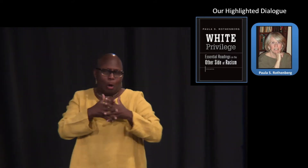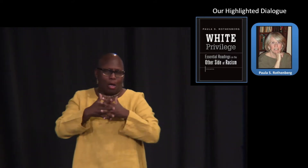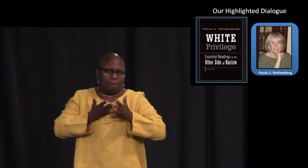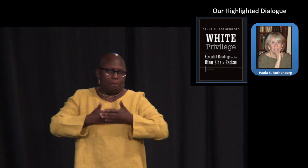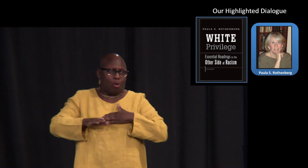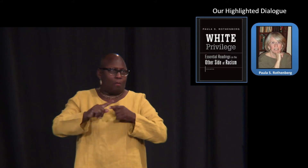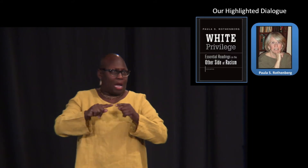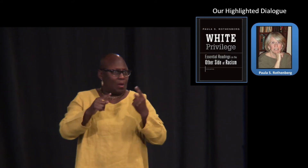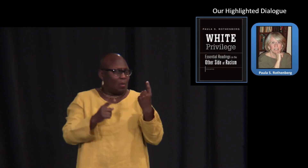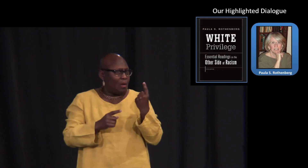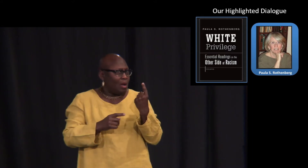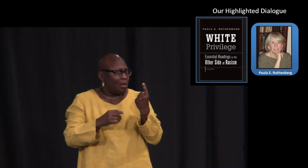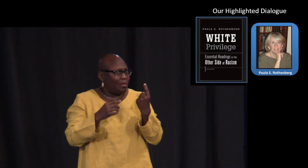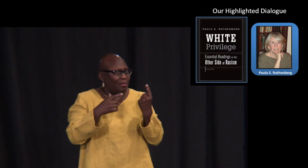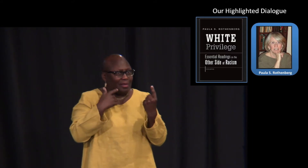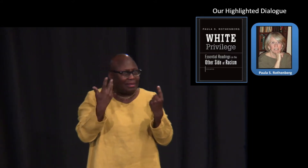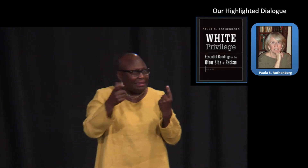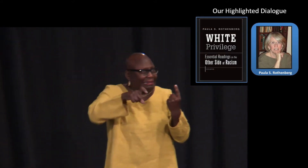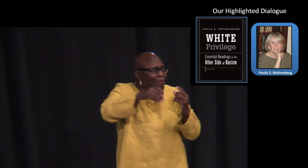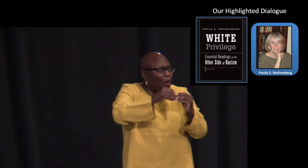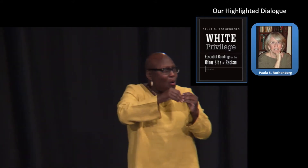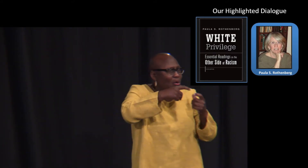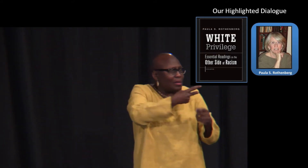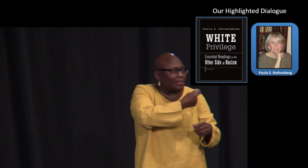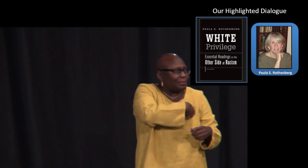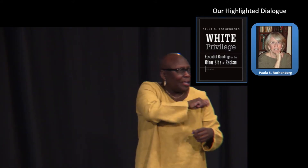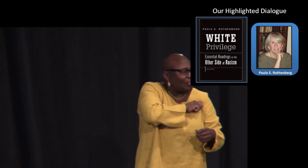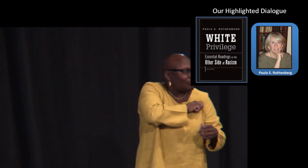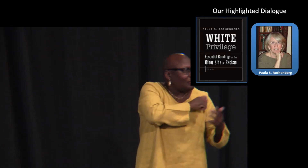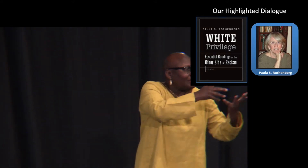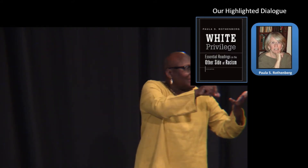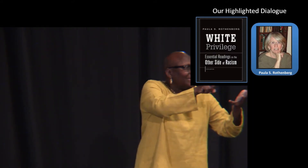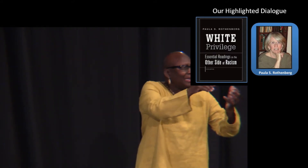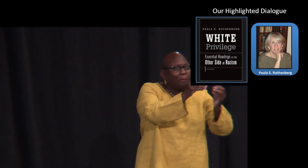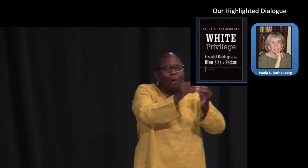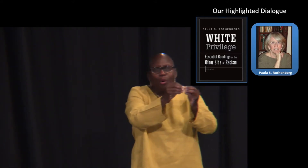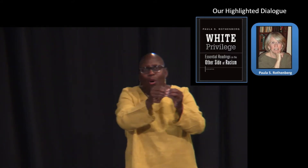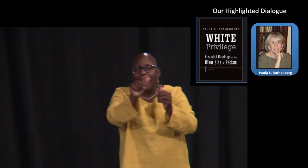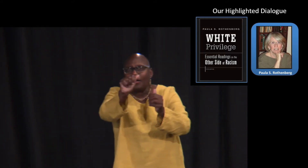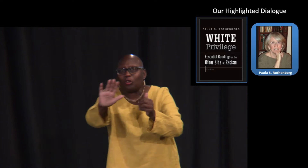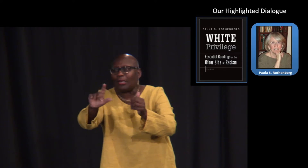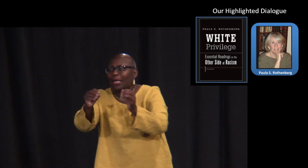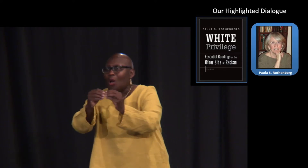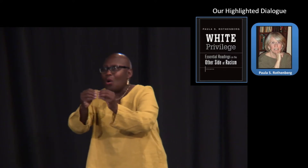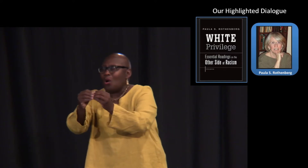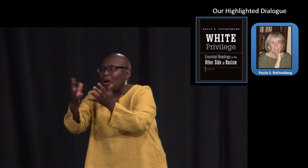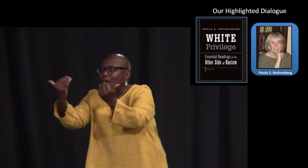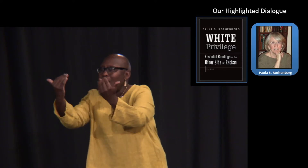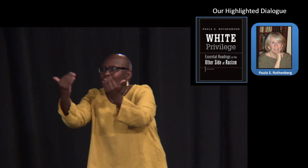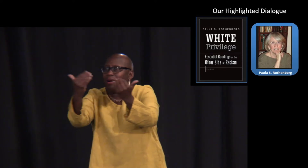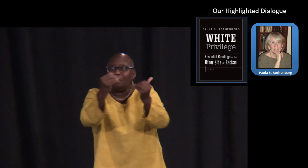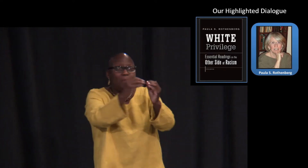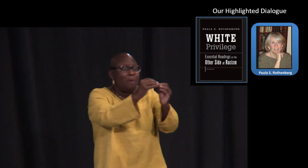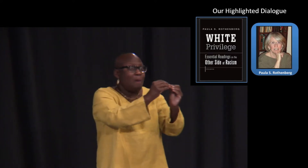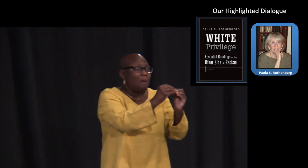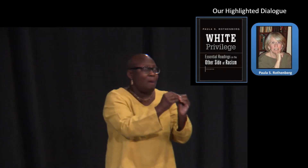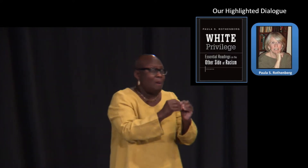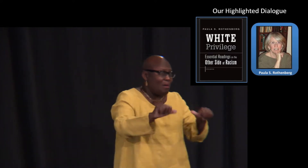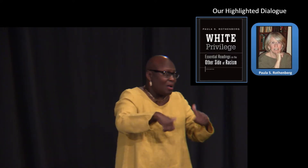it prompted her to want to work toward changes in the deaf education system.